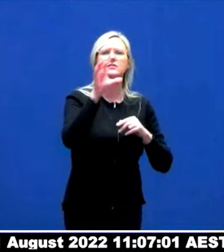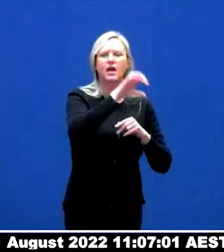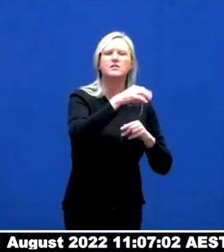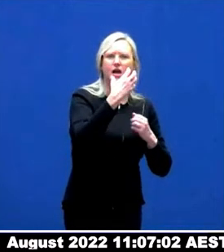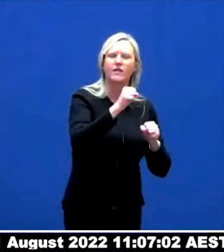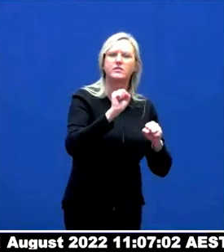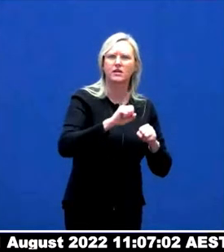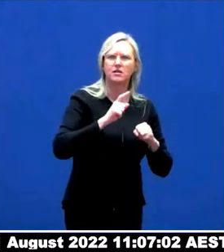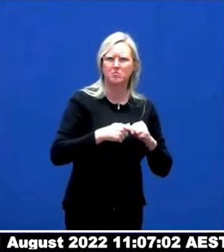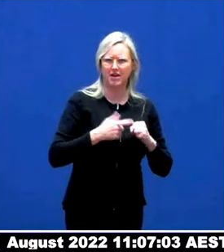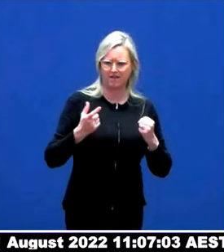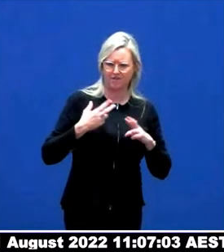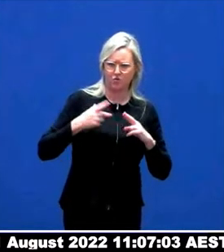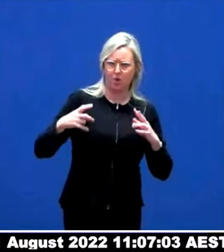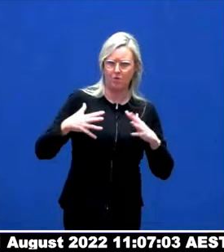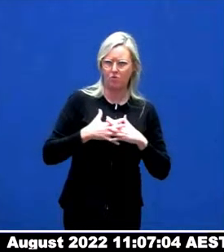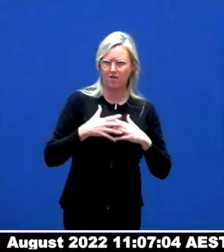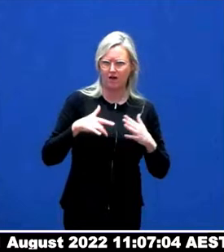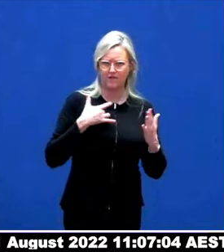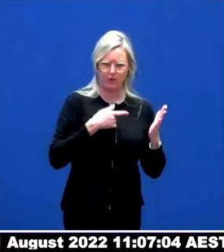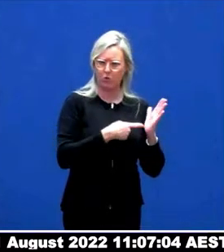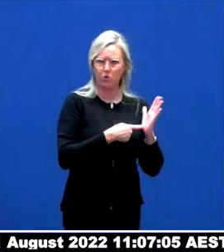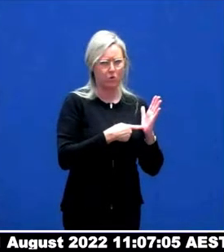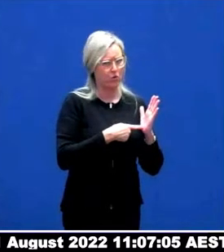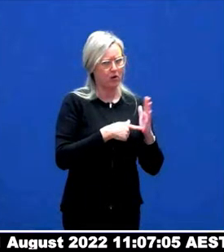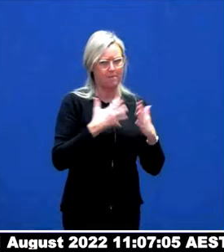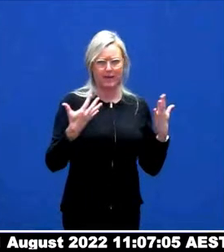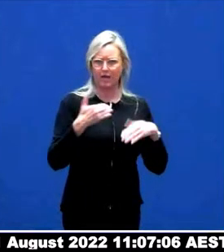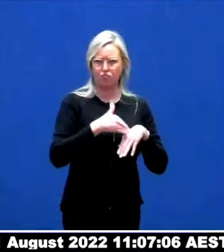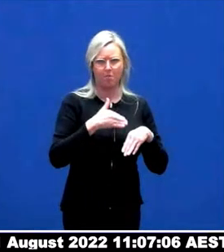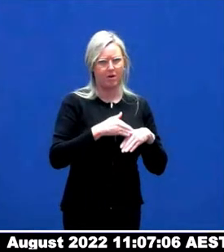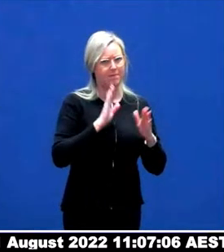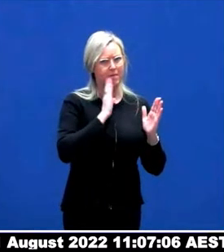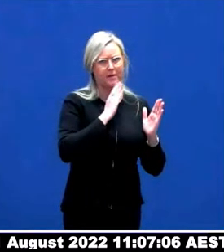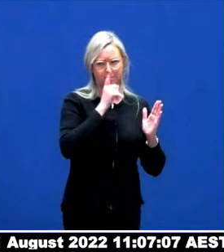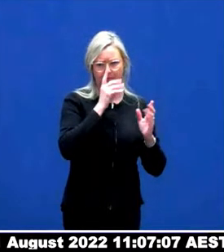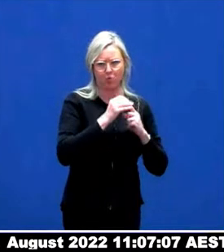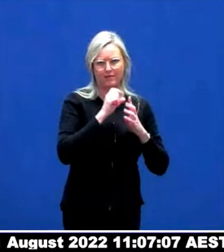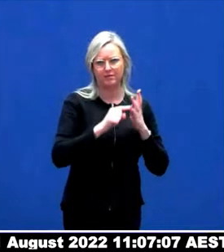a glaring omission not to have people with disability listed among women and children